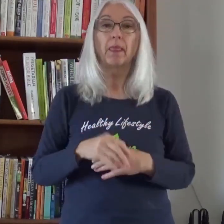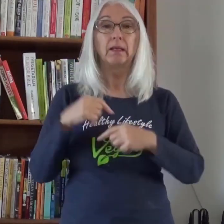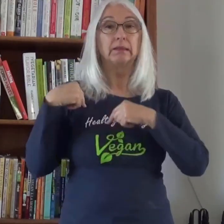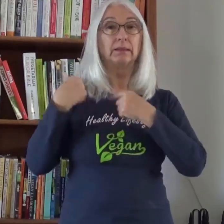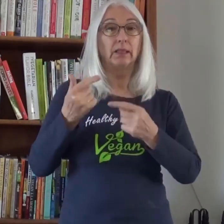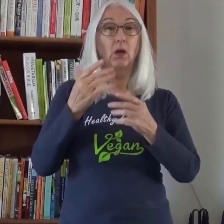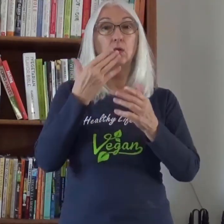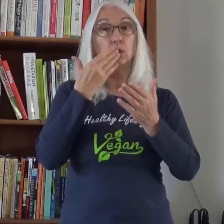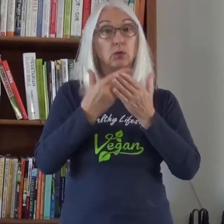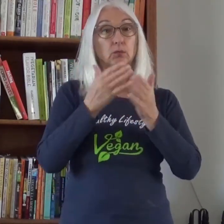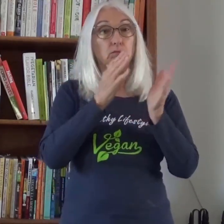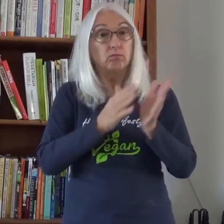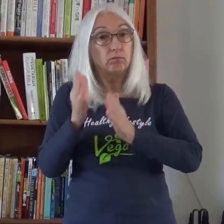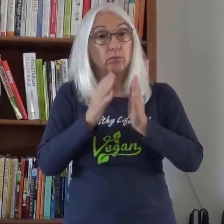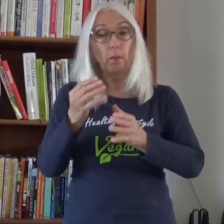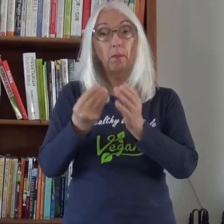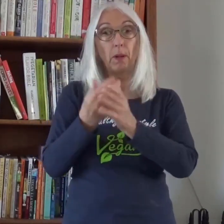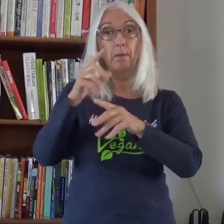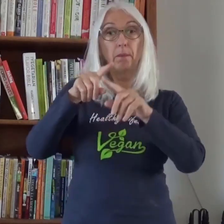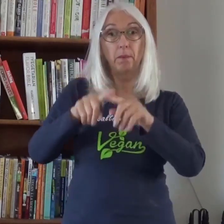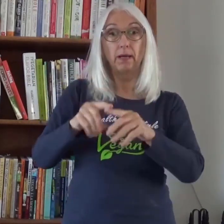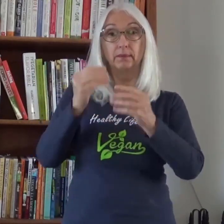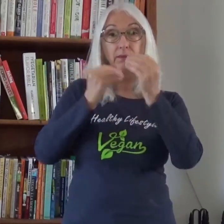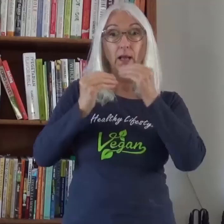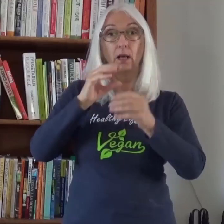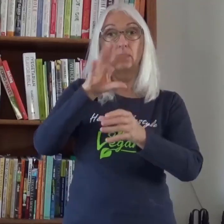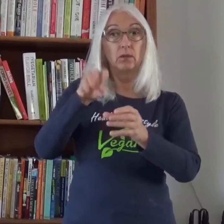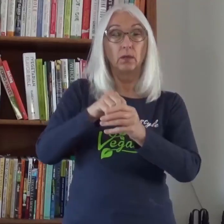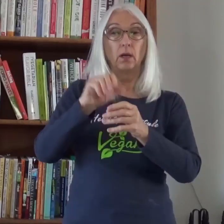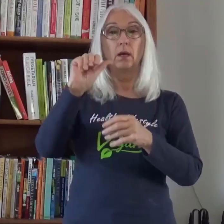Since a well-planned plant-based diet contains